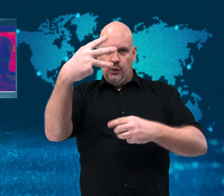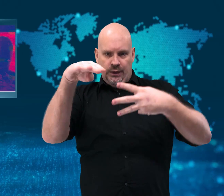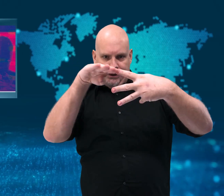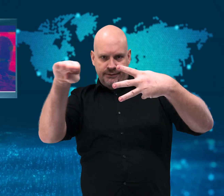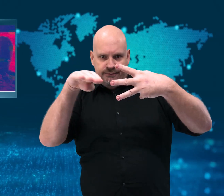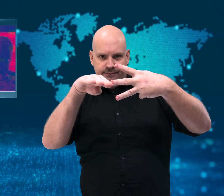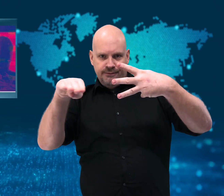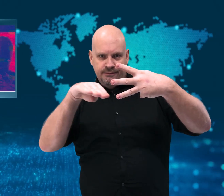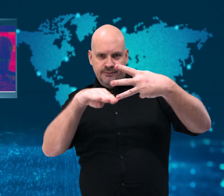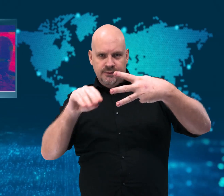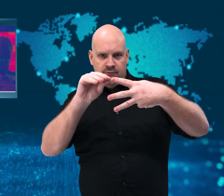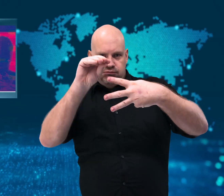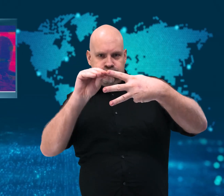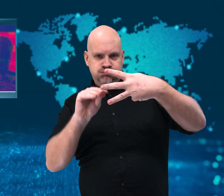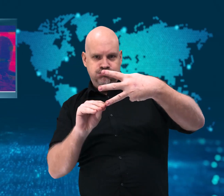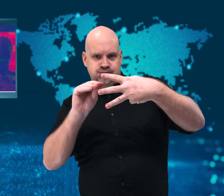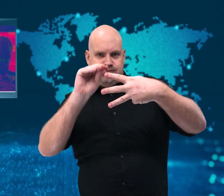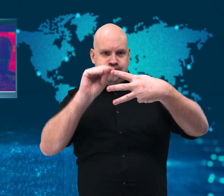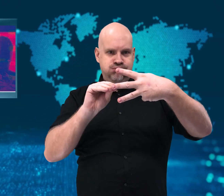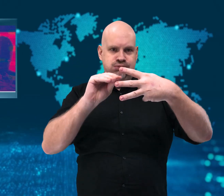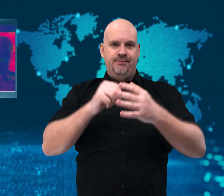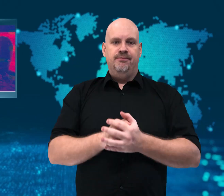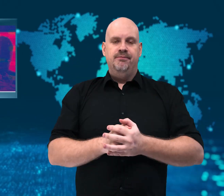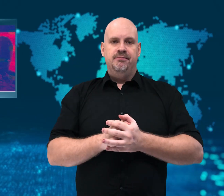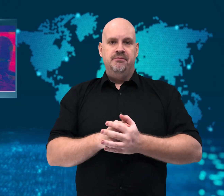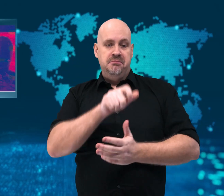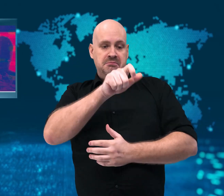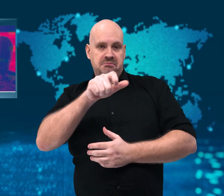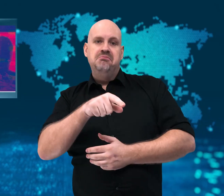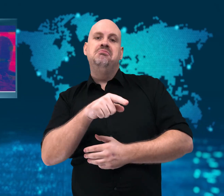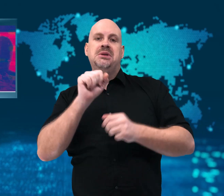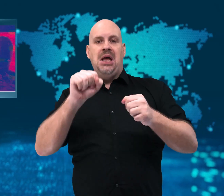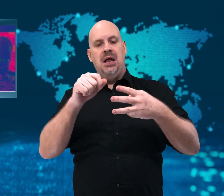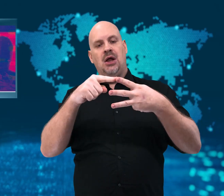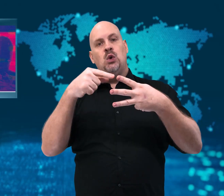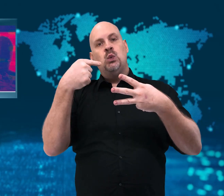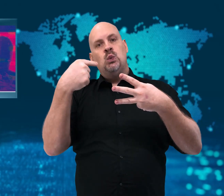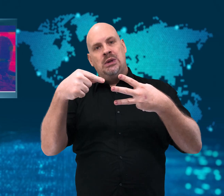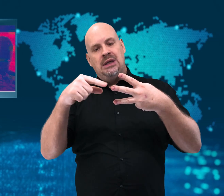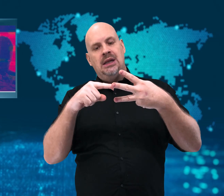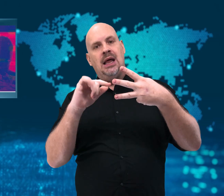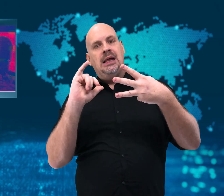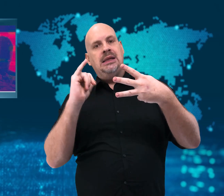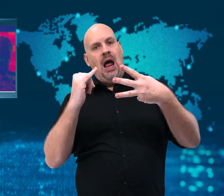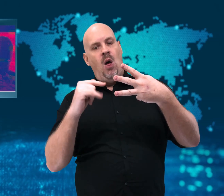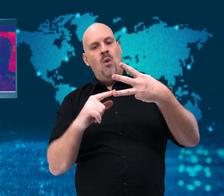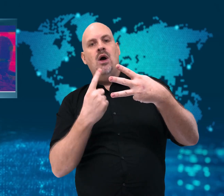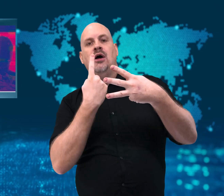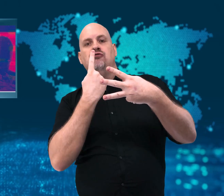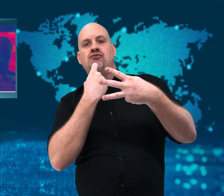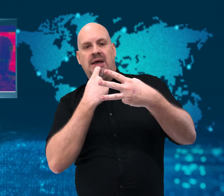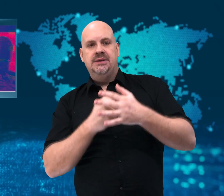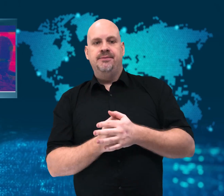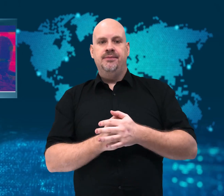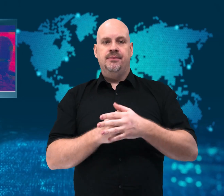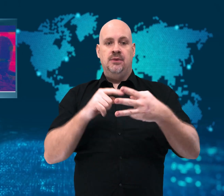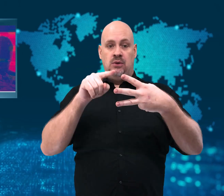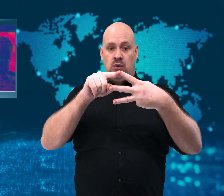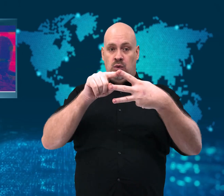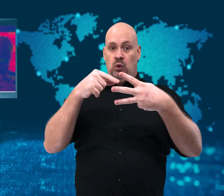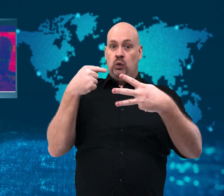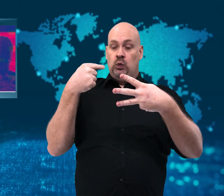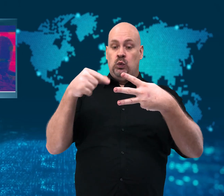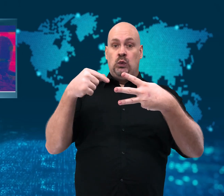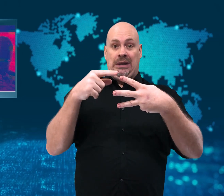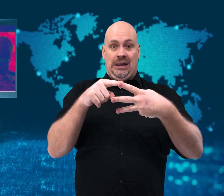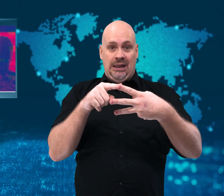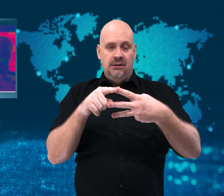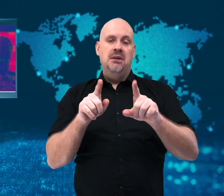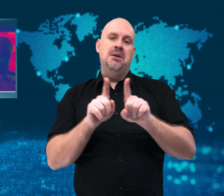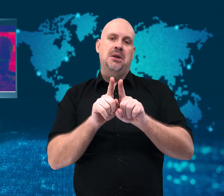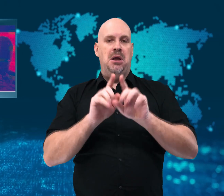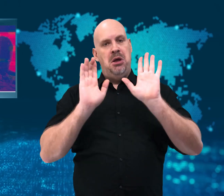“Green” describes less risk - someone who is not considered a threat.